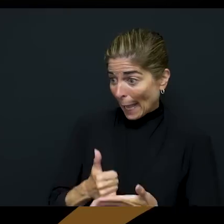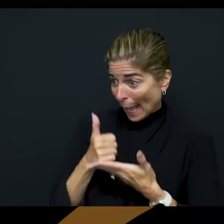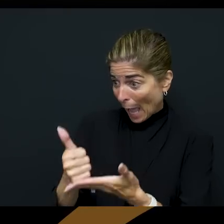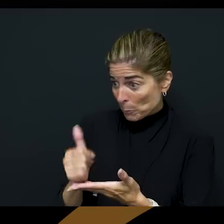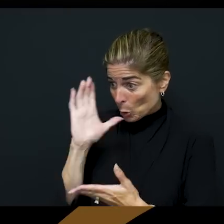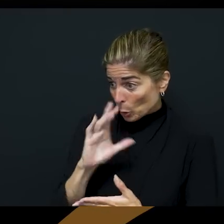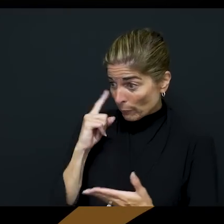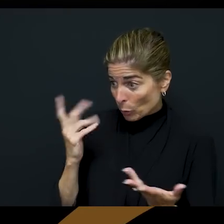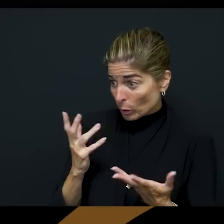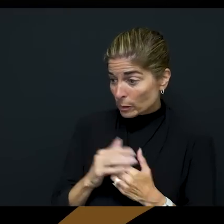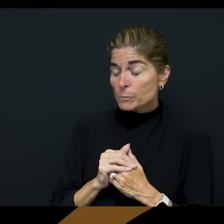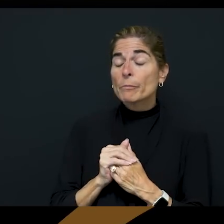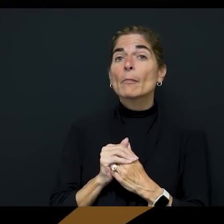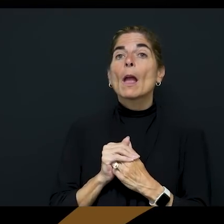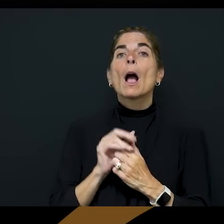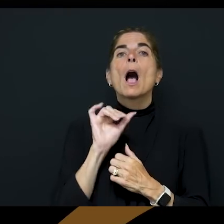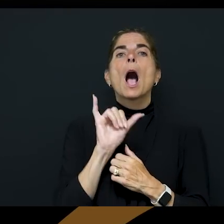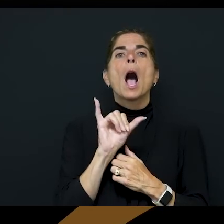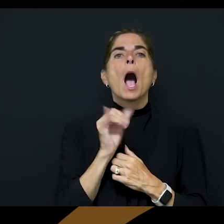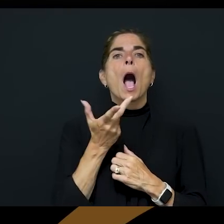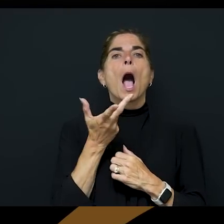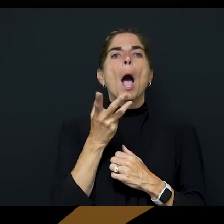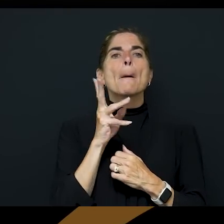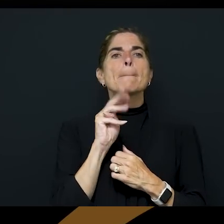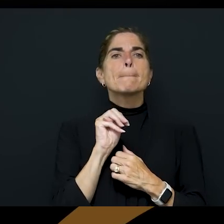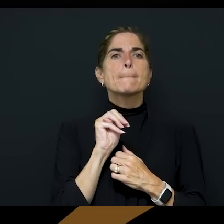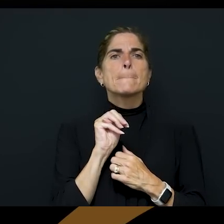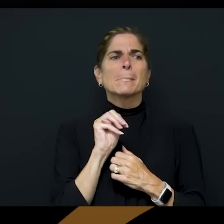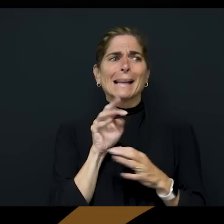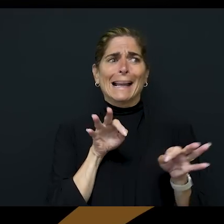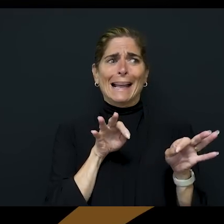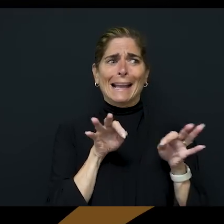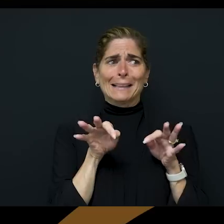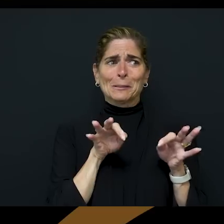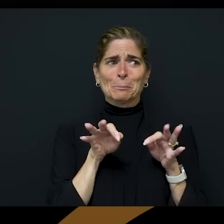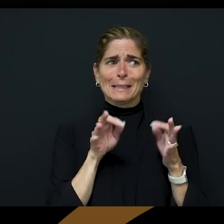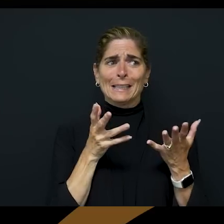Is there something that you're particularly looking for. Uhm... An explanation.